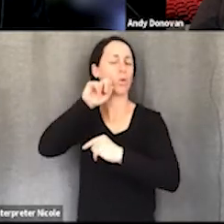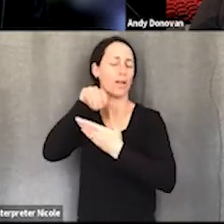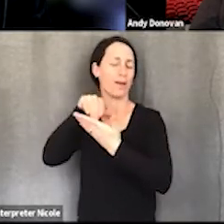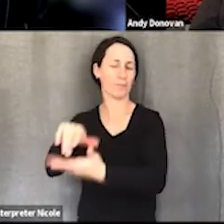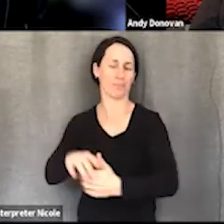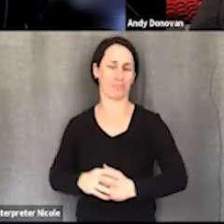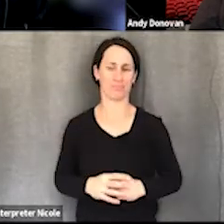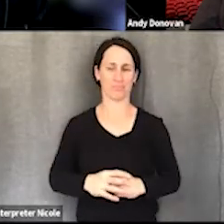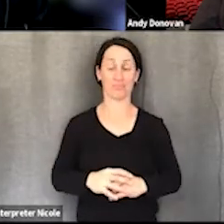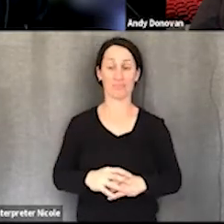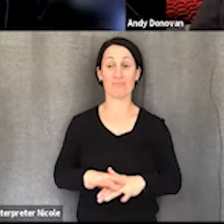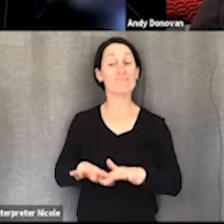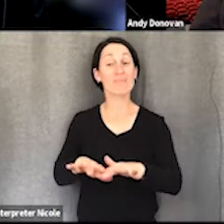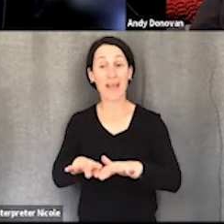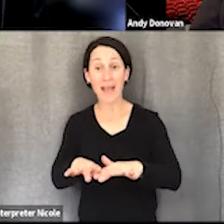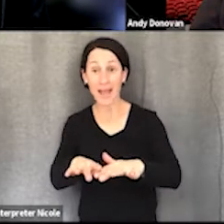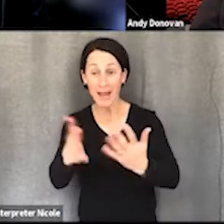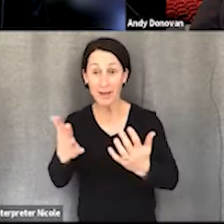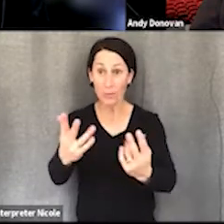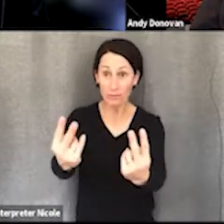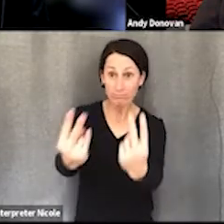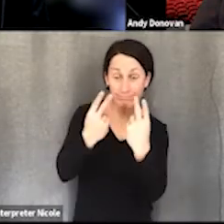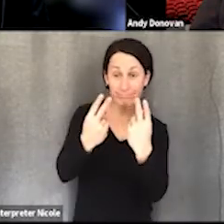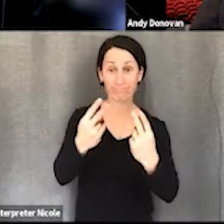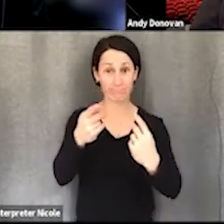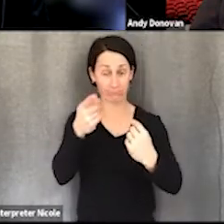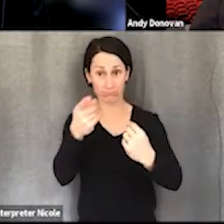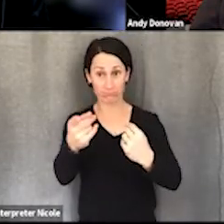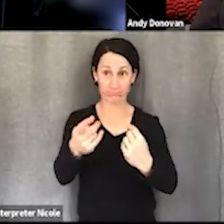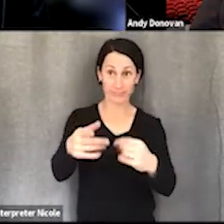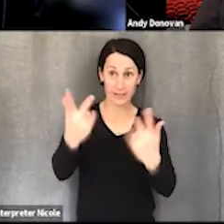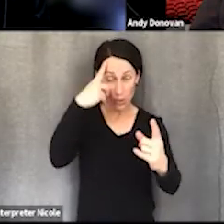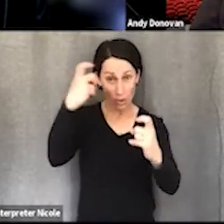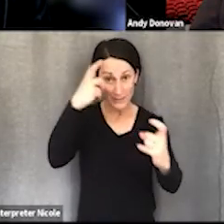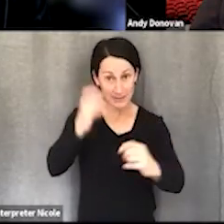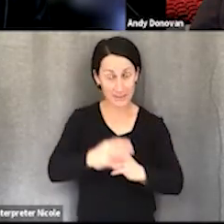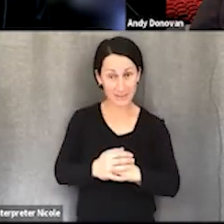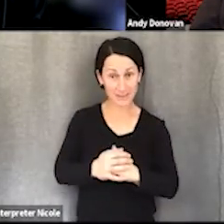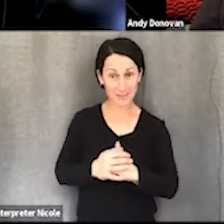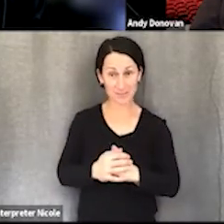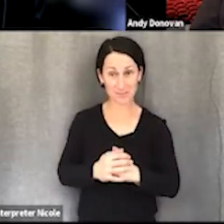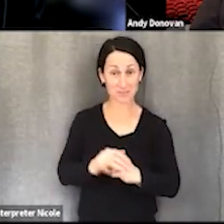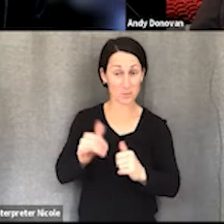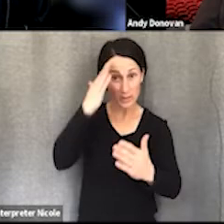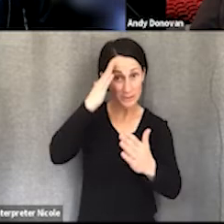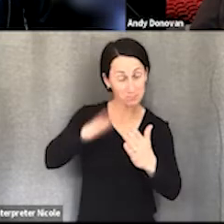hear from those who are actually dealing with this on the ground if you have got any experiences to share, I